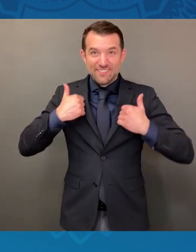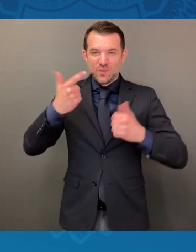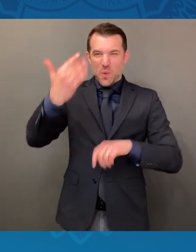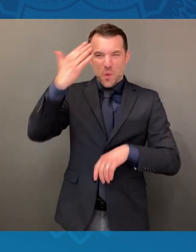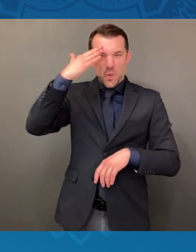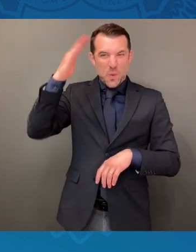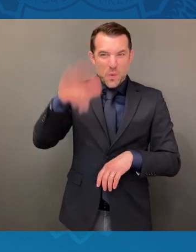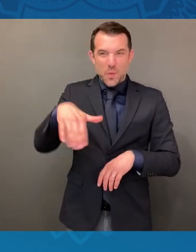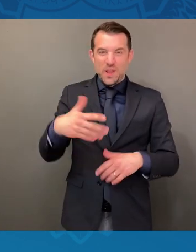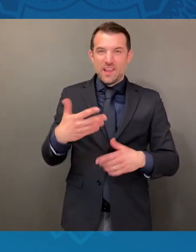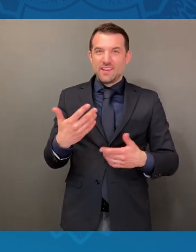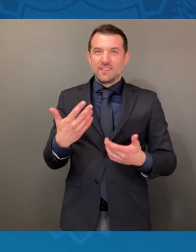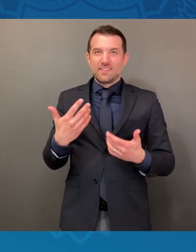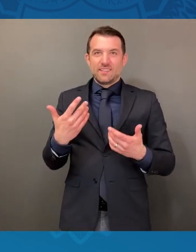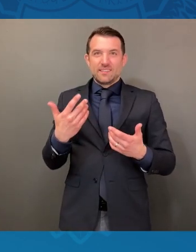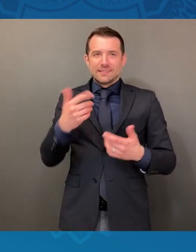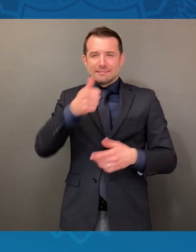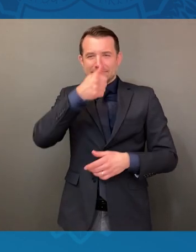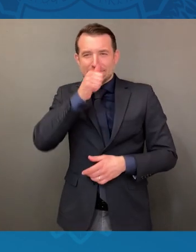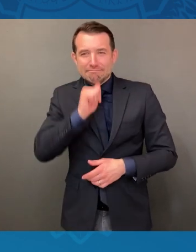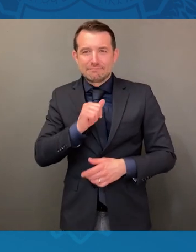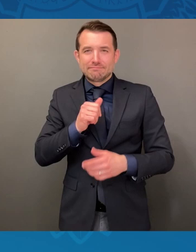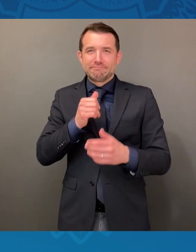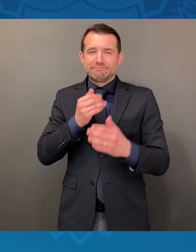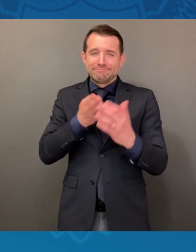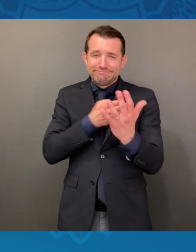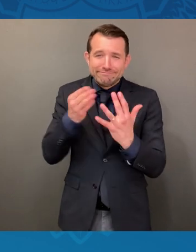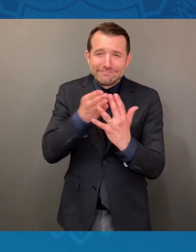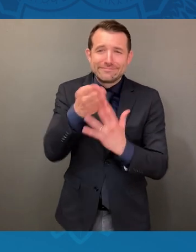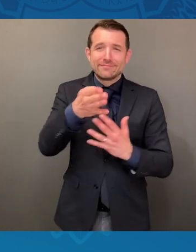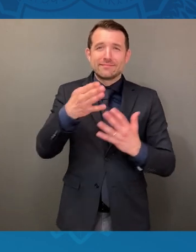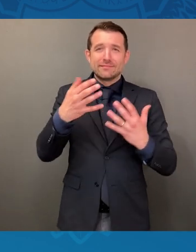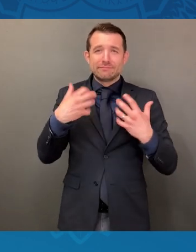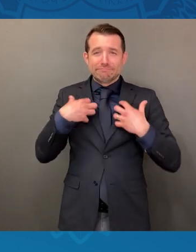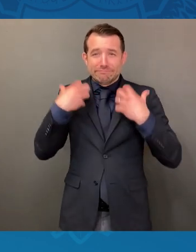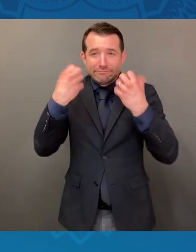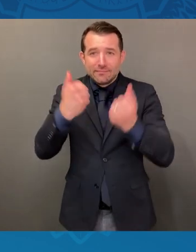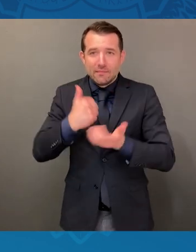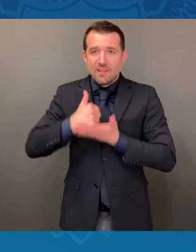This is about helping homeowners. This is about helping residents. It's about knowing something's going to come.